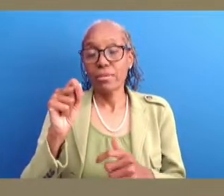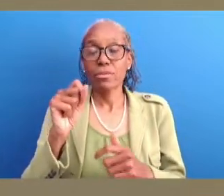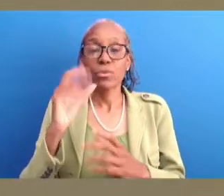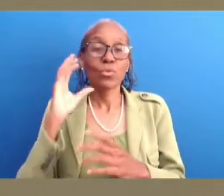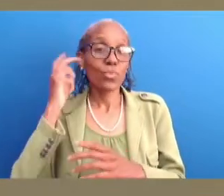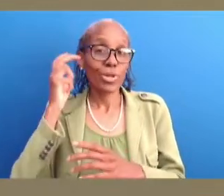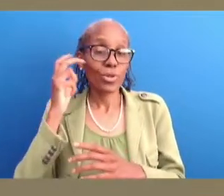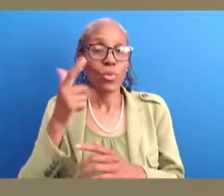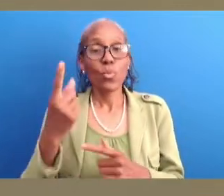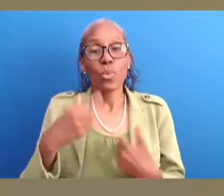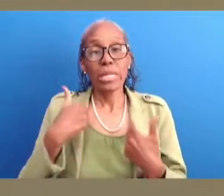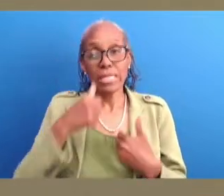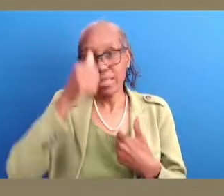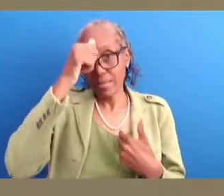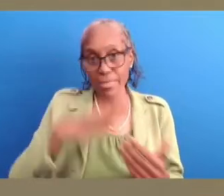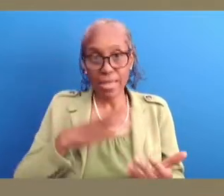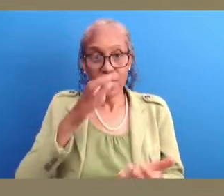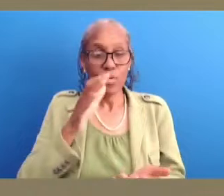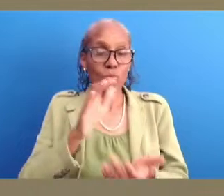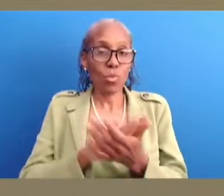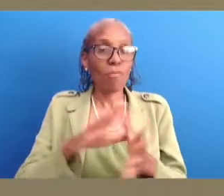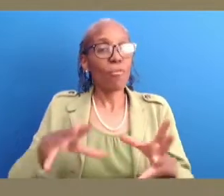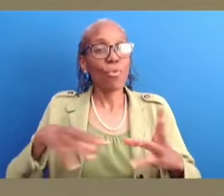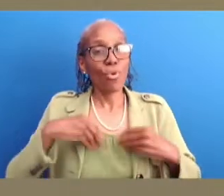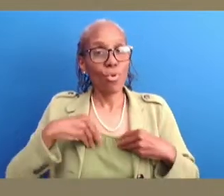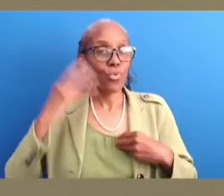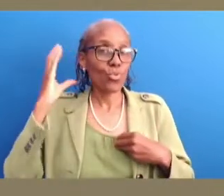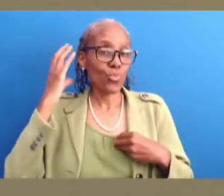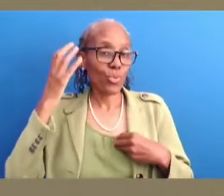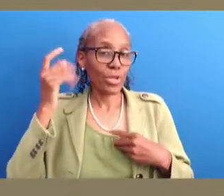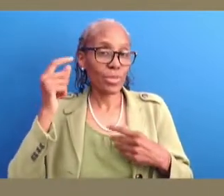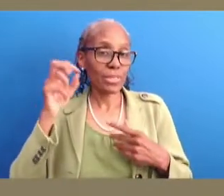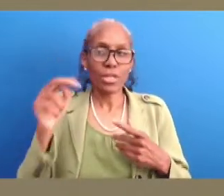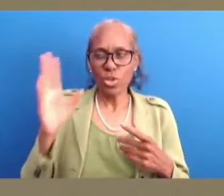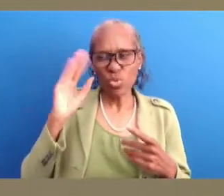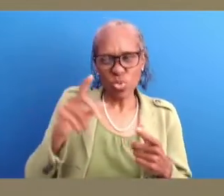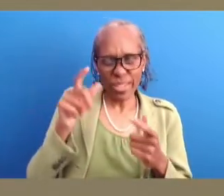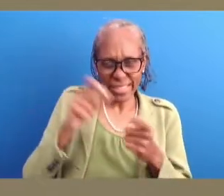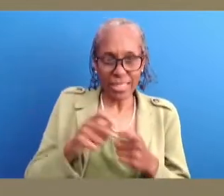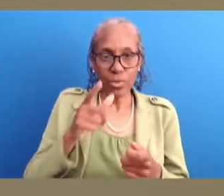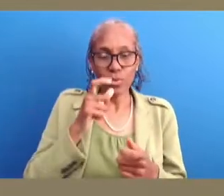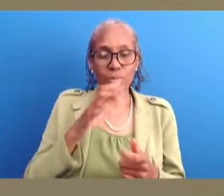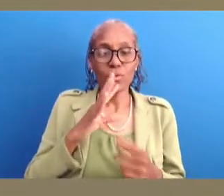BIG WAVES RADIO.